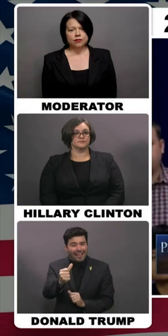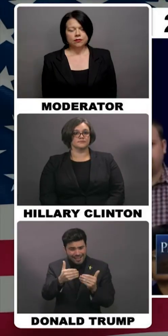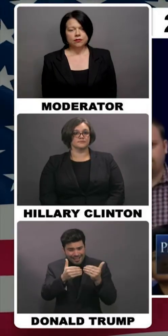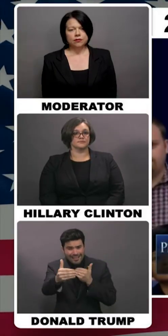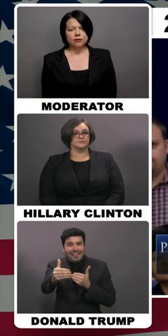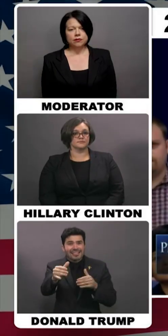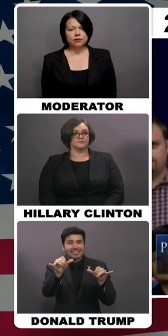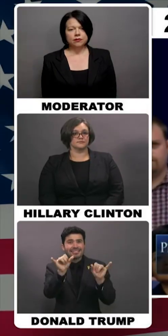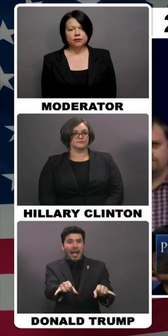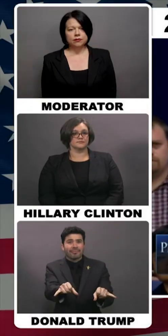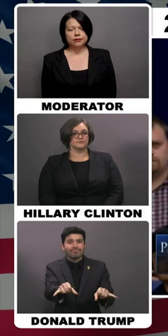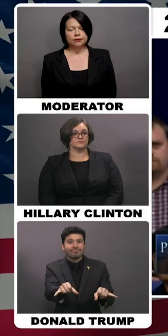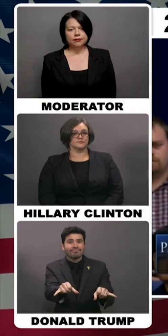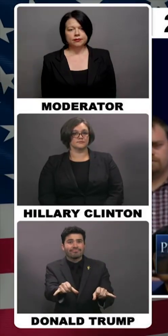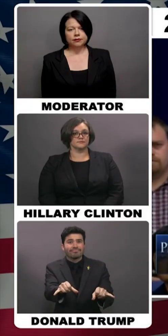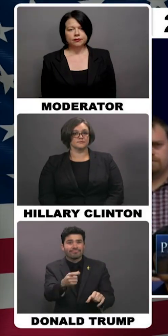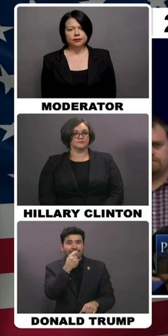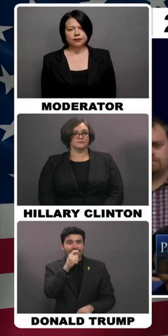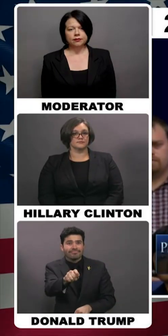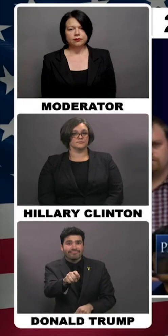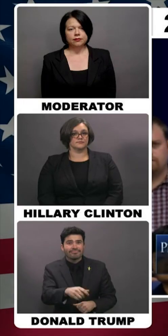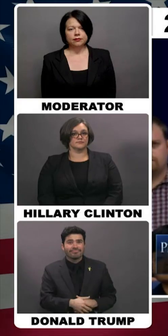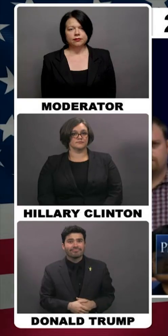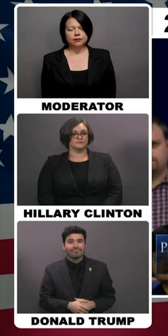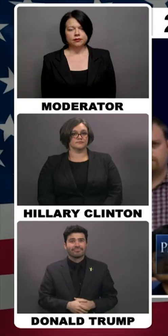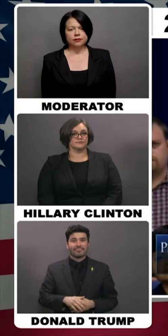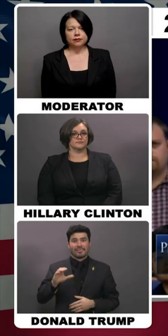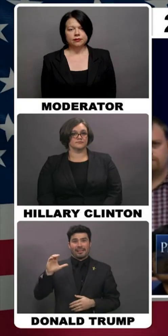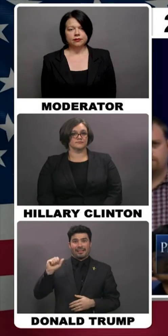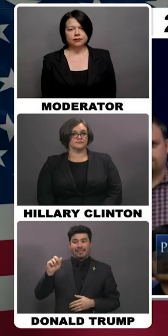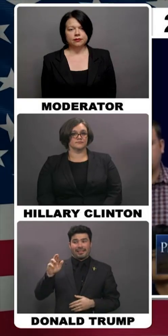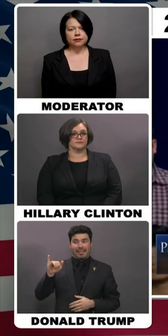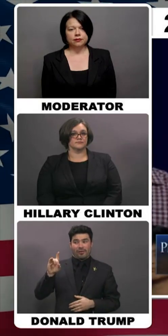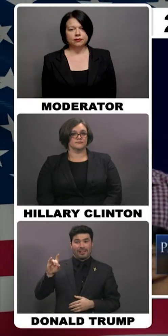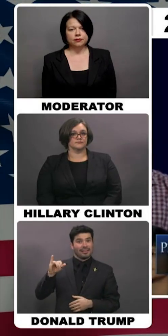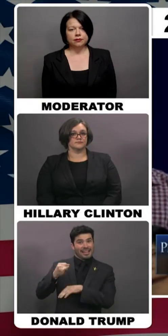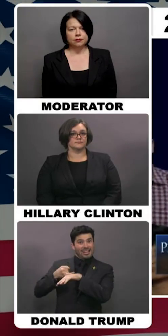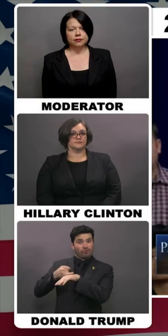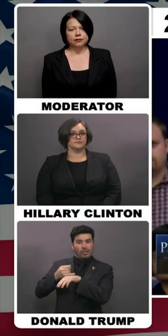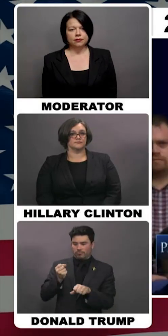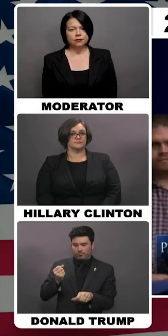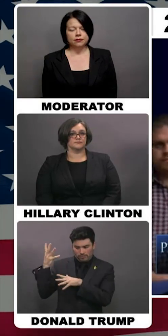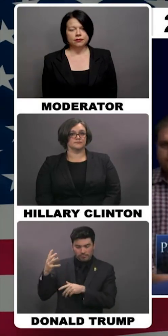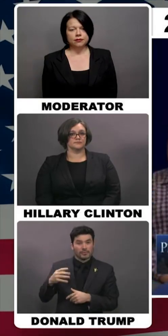We're getting rid of carried interest provisions. I'm lowering taxes actually. 'cause I think it's so important for corporations